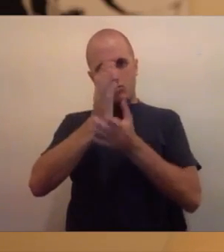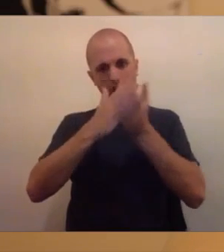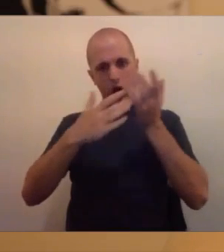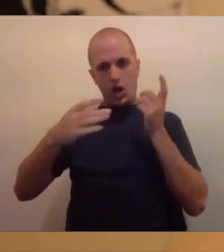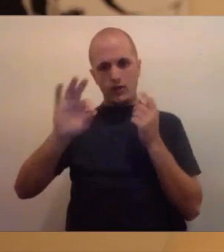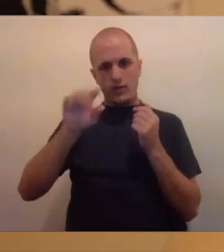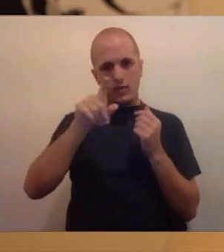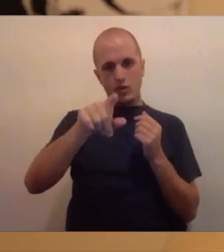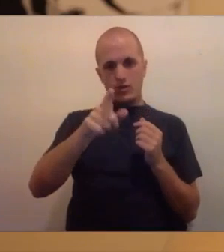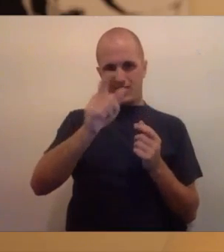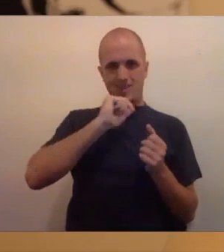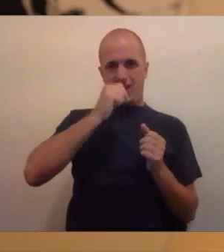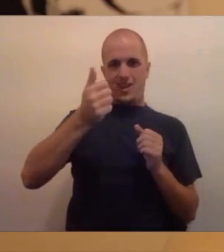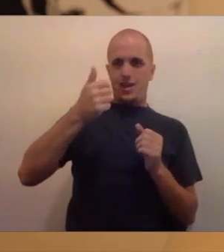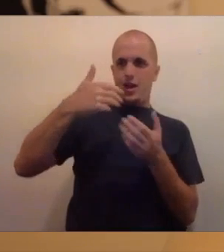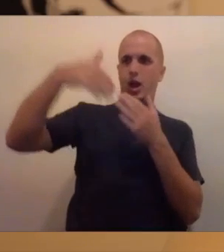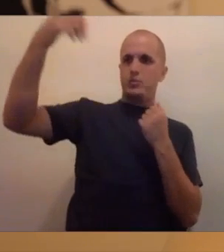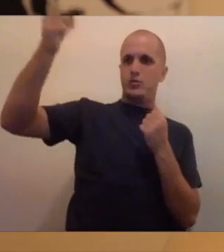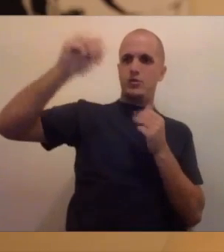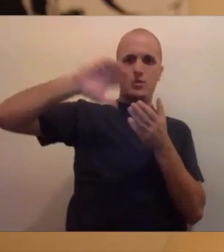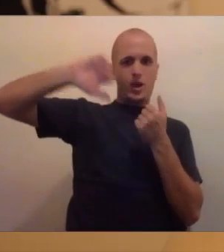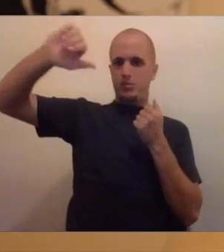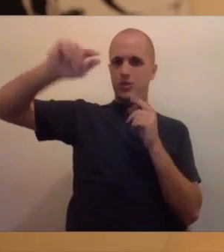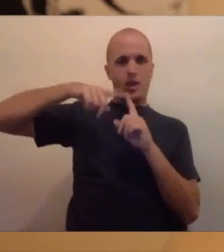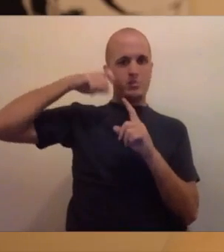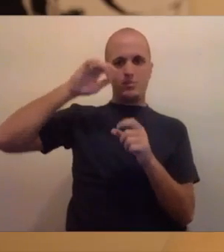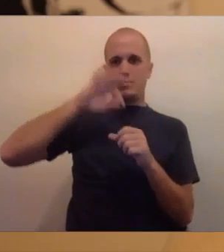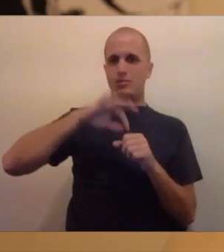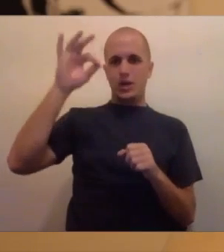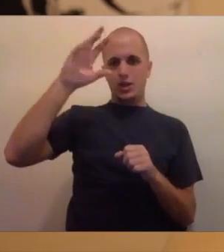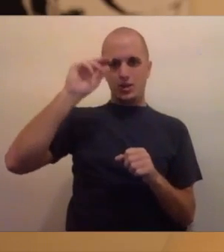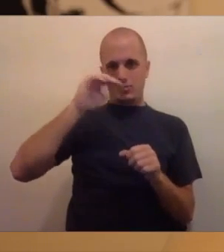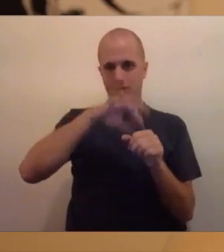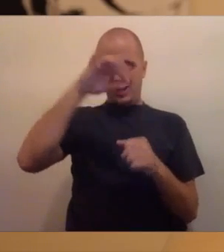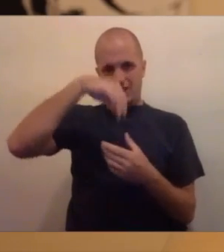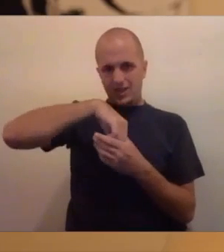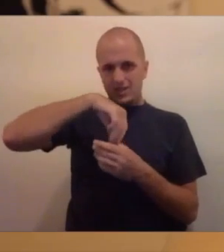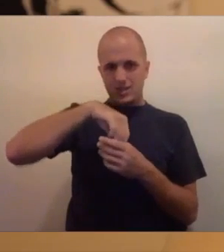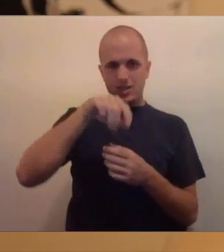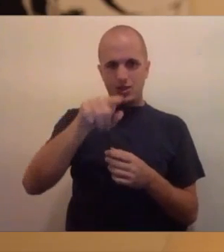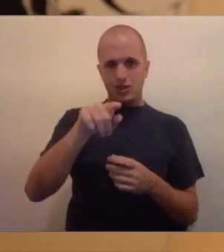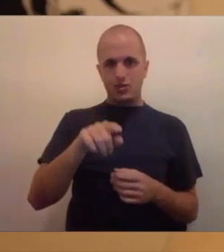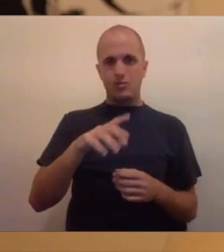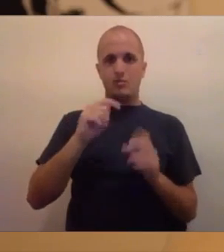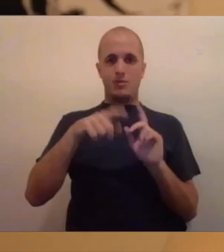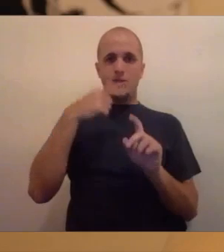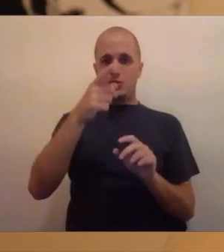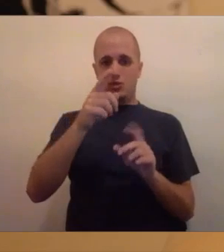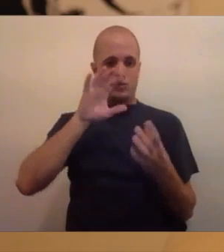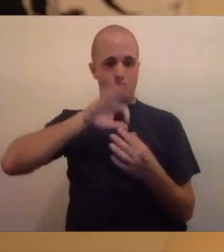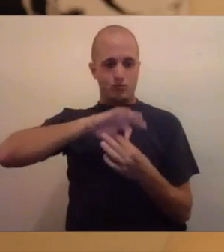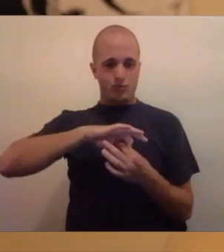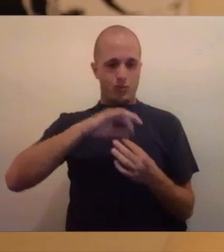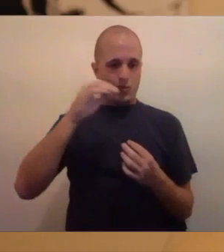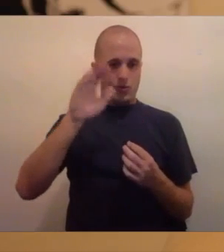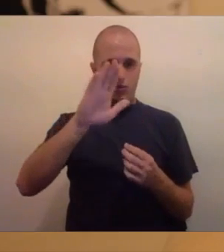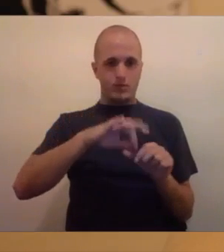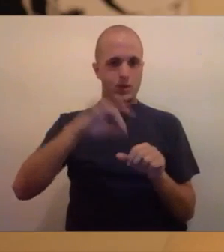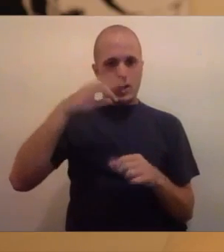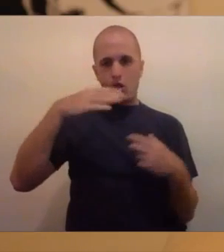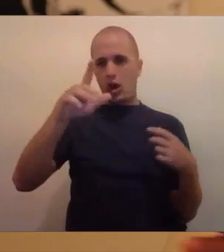spirituality, because spirituality is a part of you. You are not separate from spirituality.